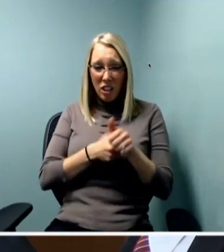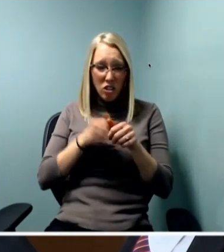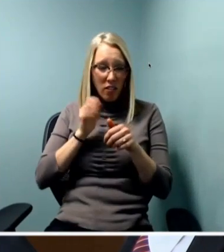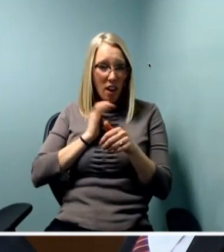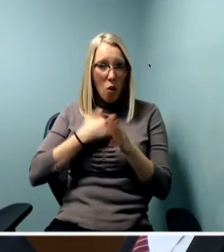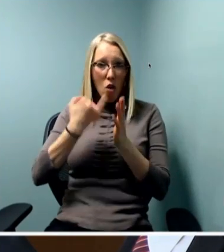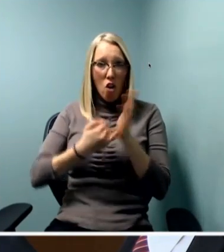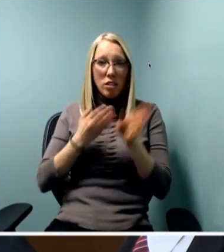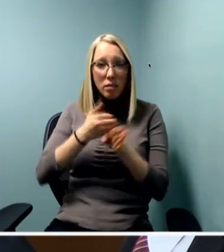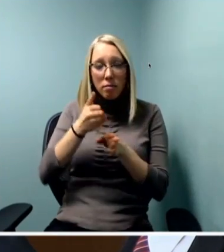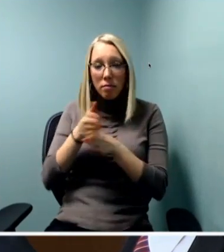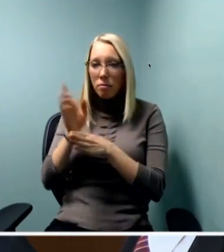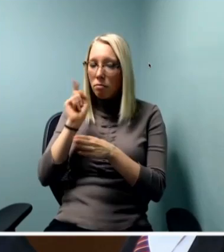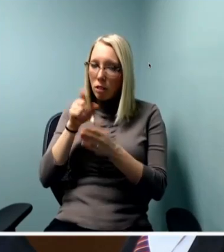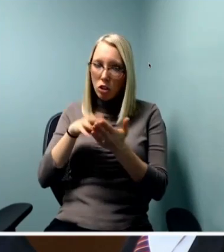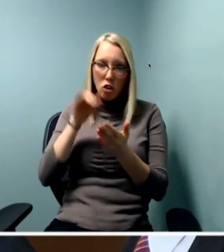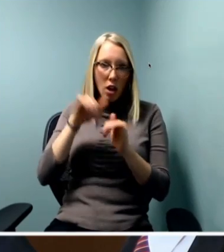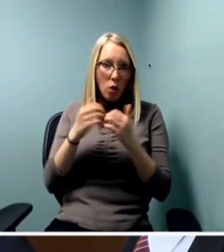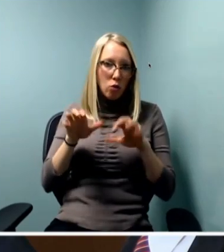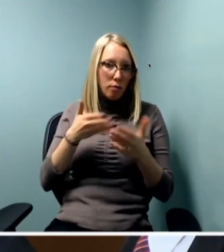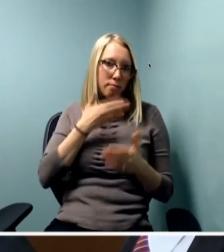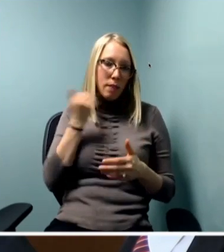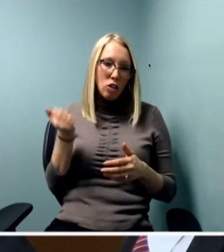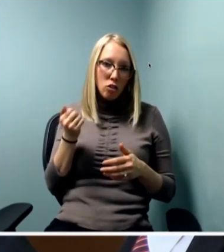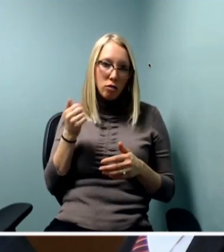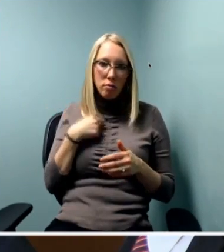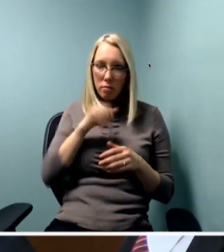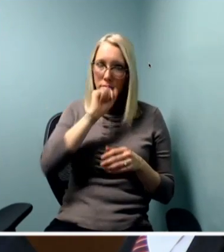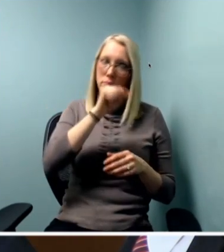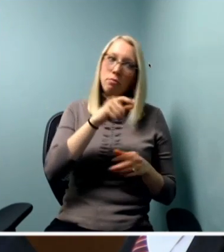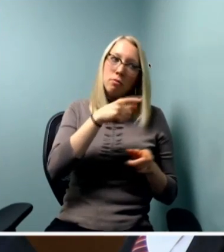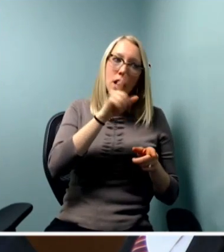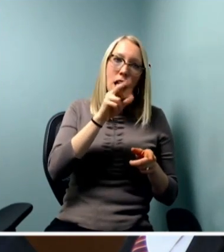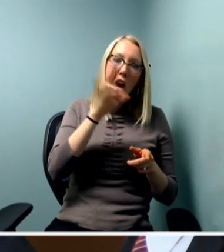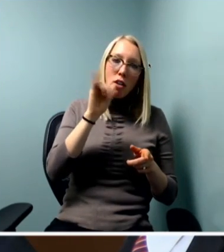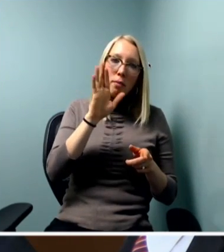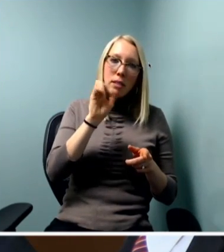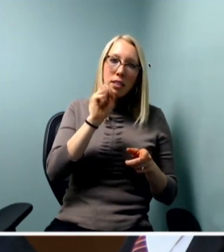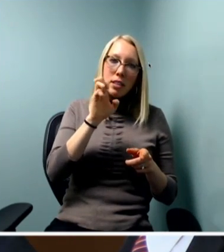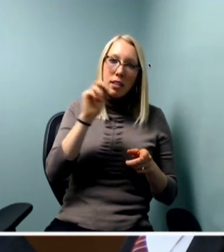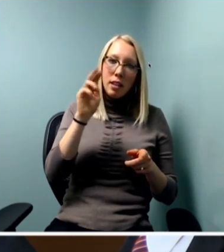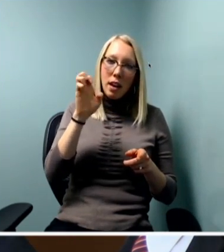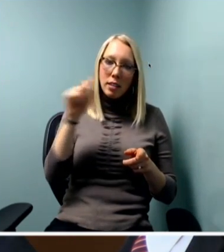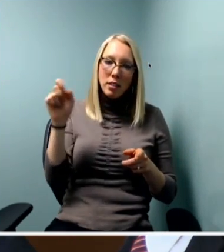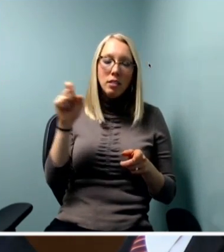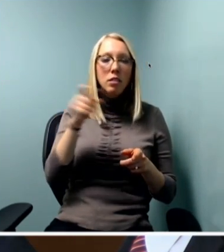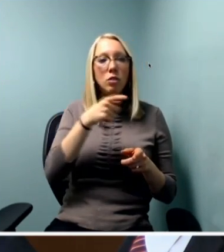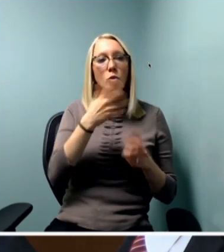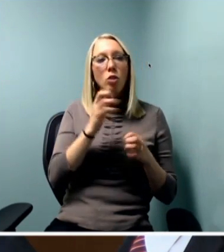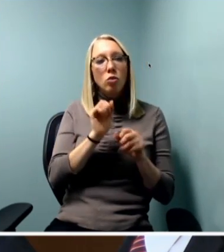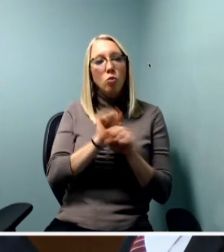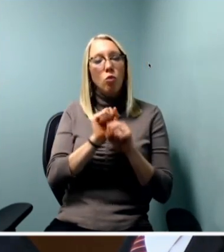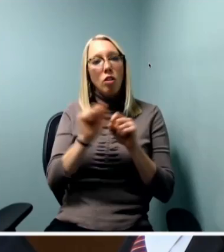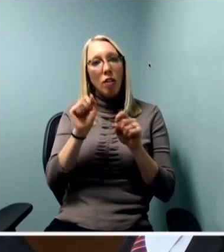I'm glad Larry Bissonnette wants to be seen as a painter, because he works for hours every single day as a painter.